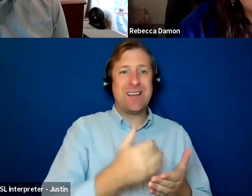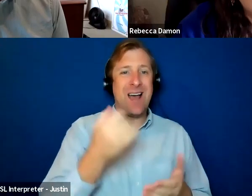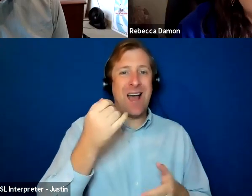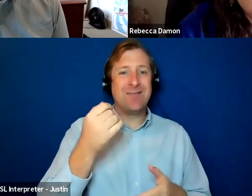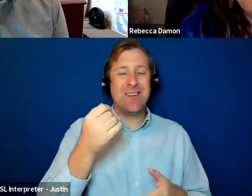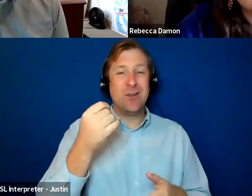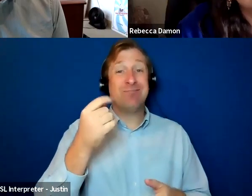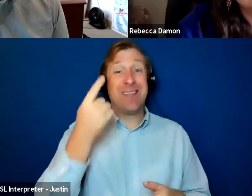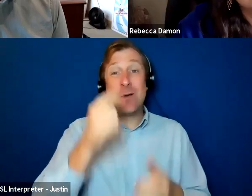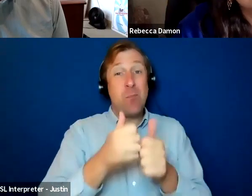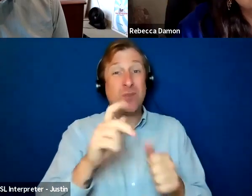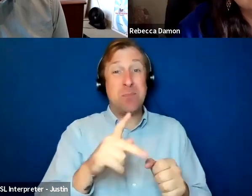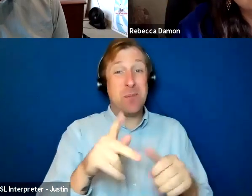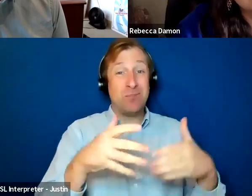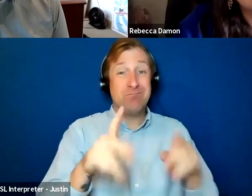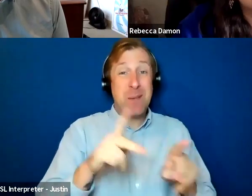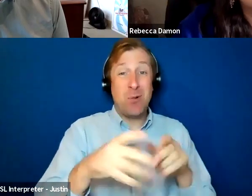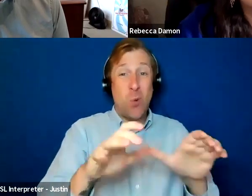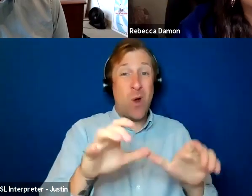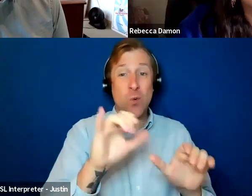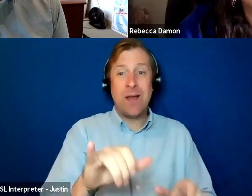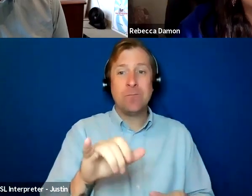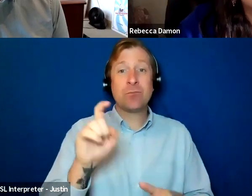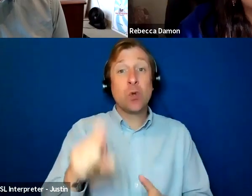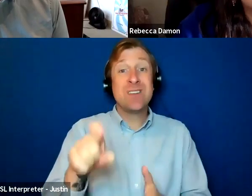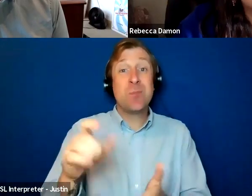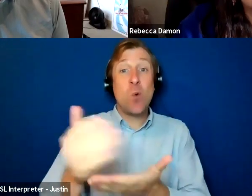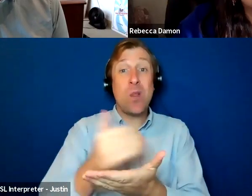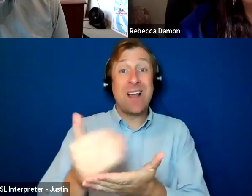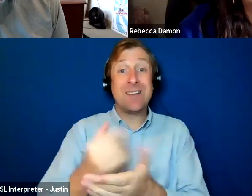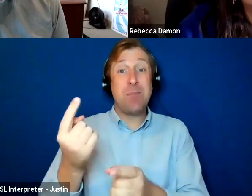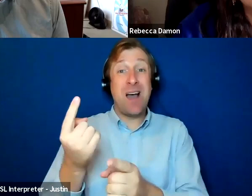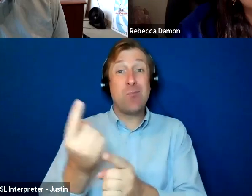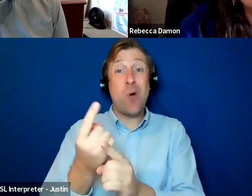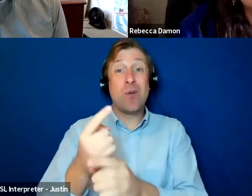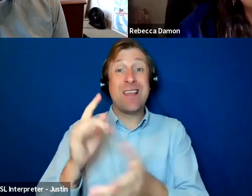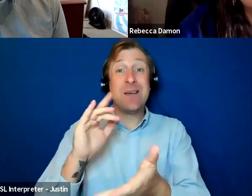it, those do need to be collected by properly medically trained individuals,